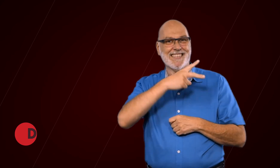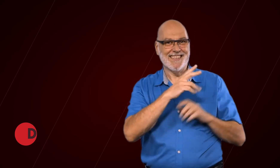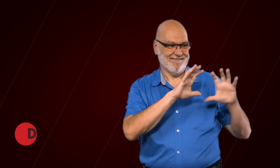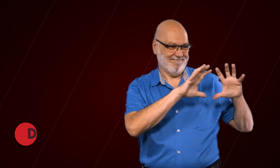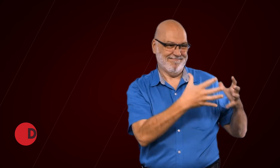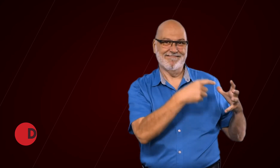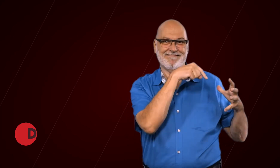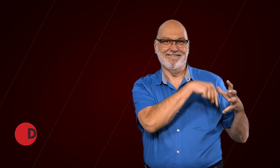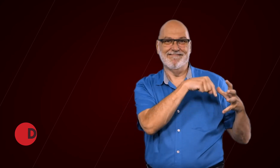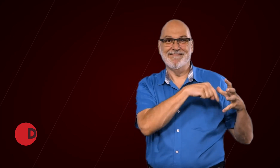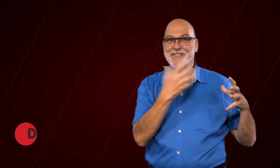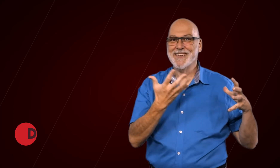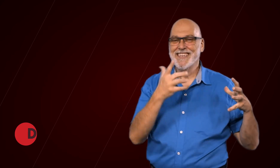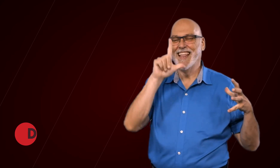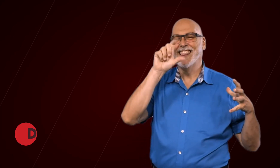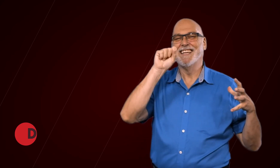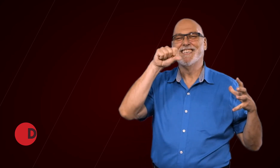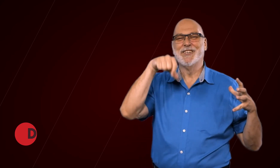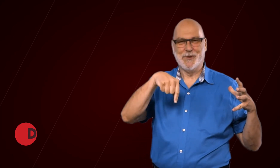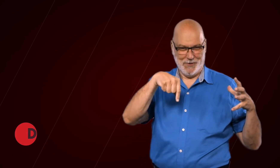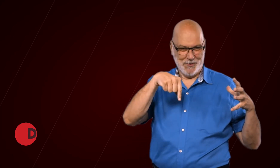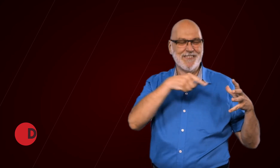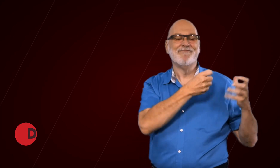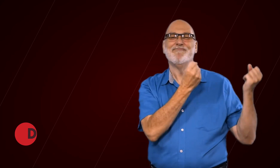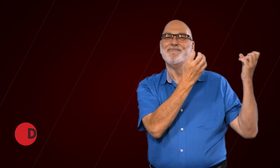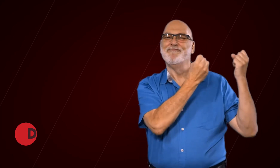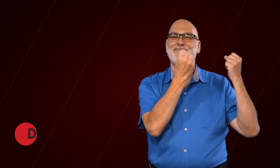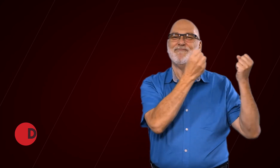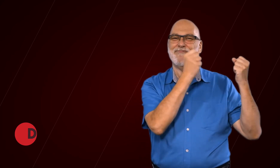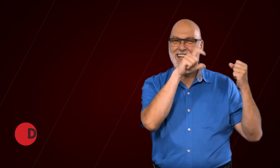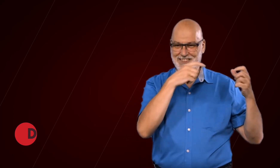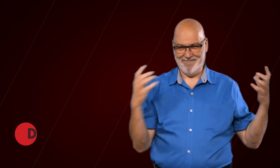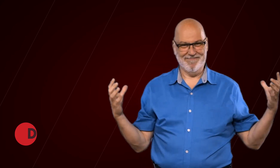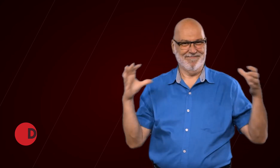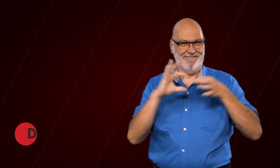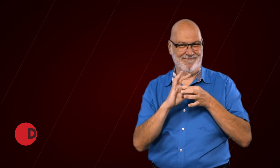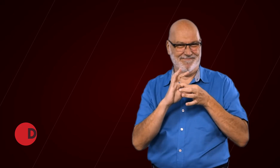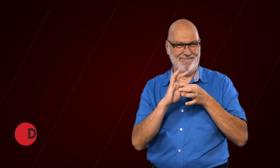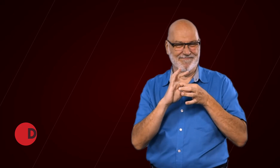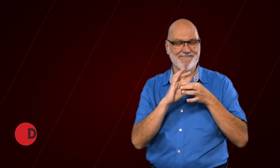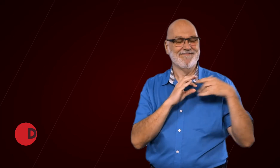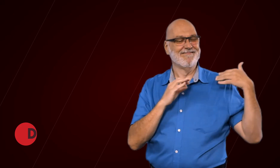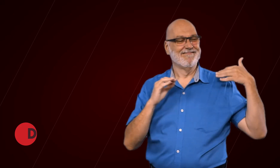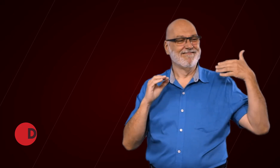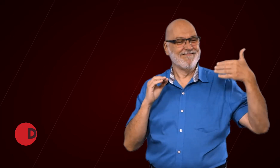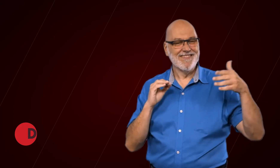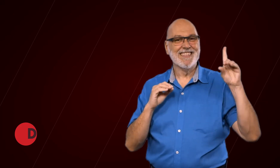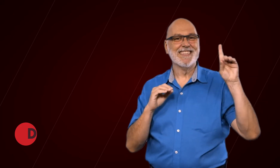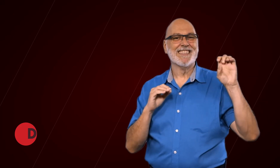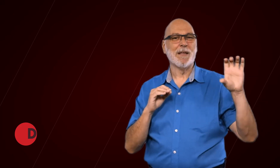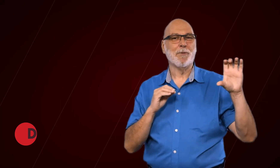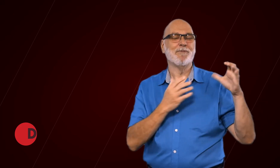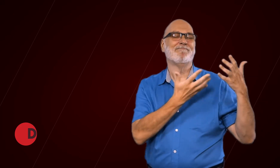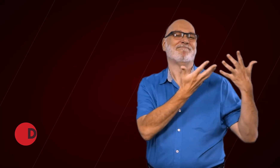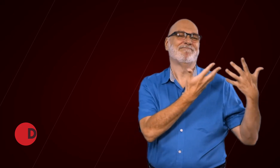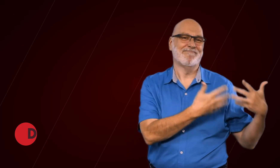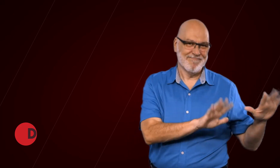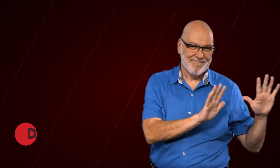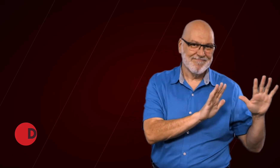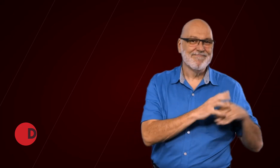the LSQ version which ended in December.